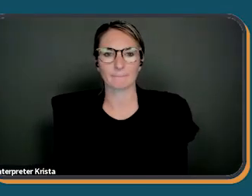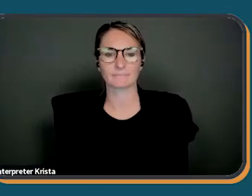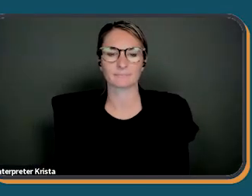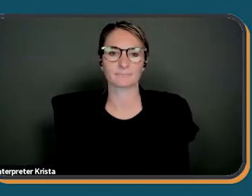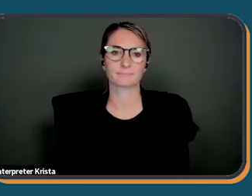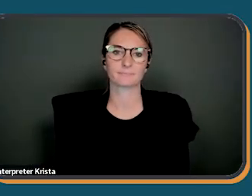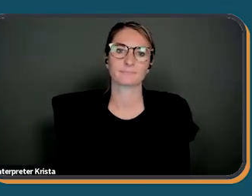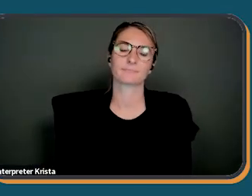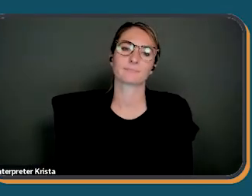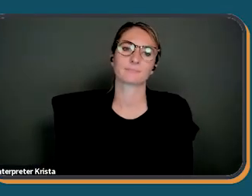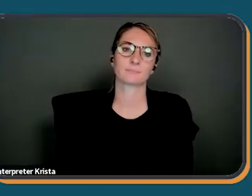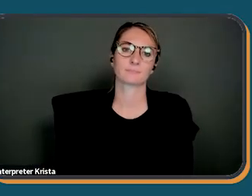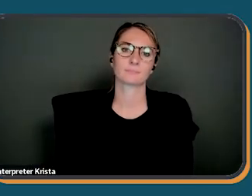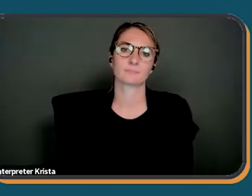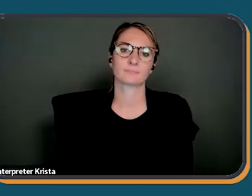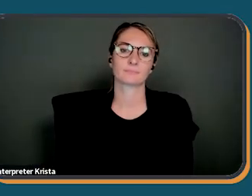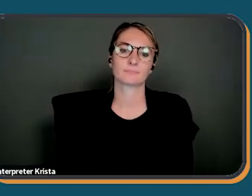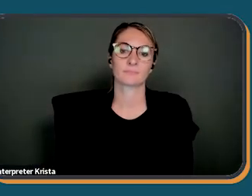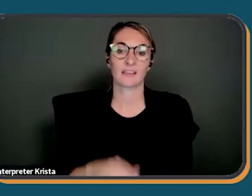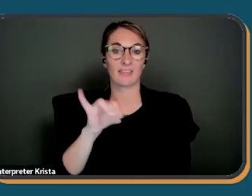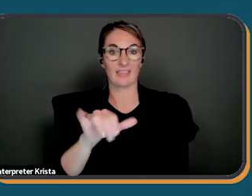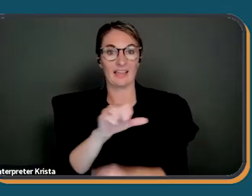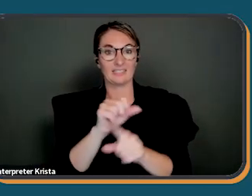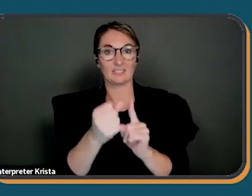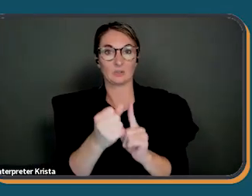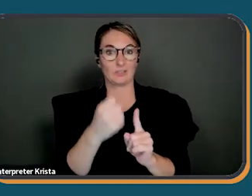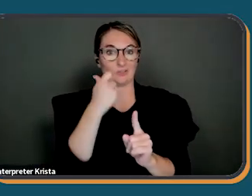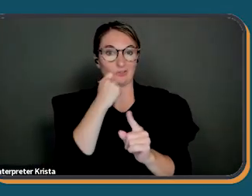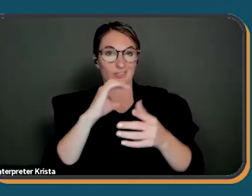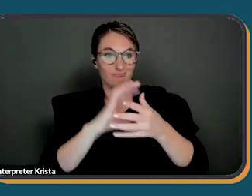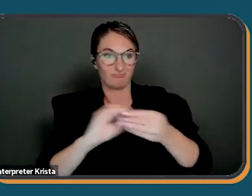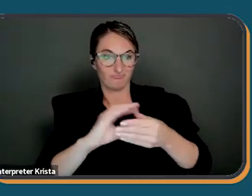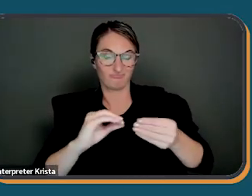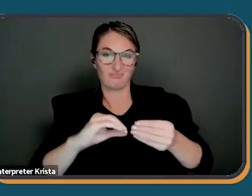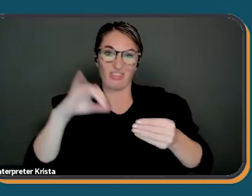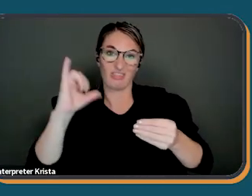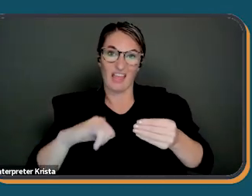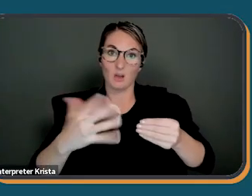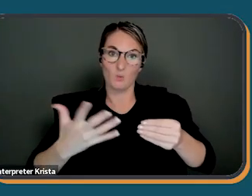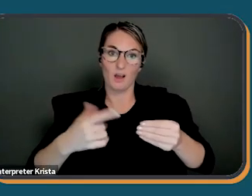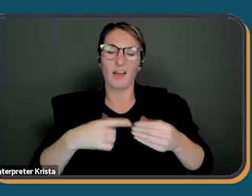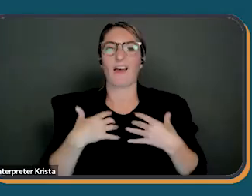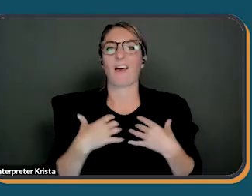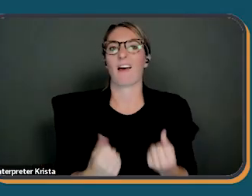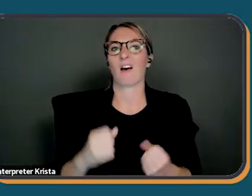What I've just described to you is healthcare trauma. And people with disabilities